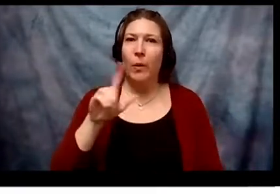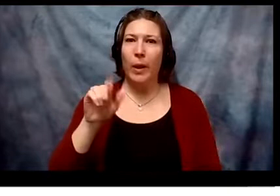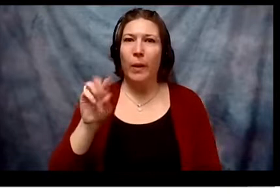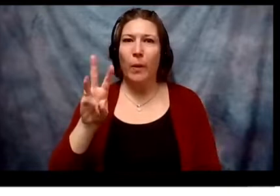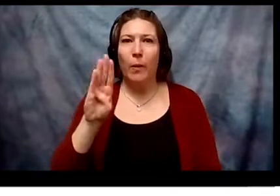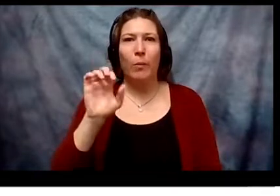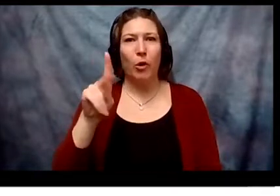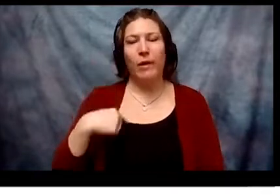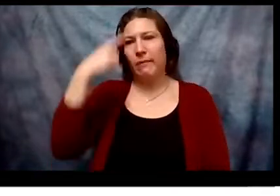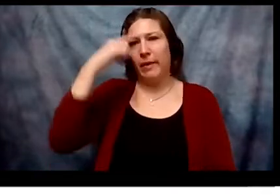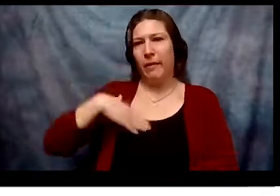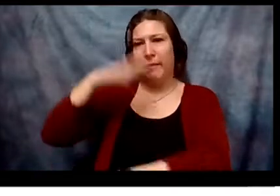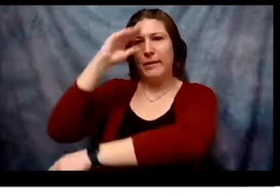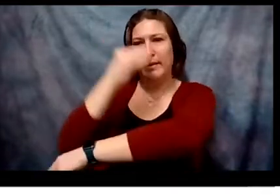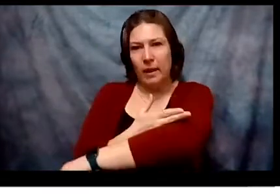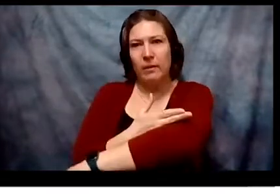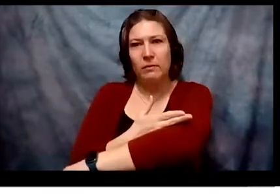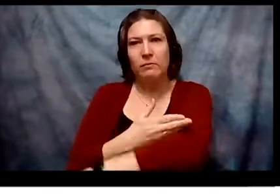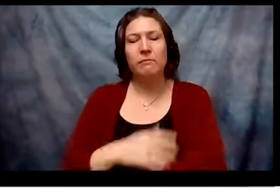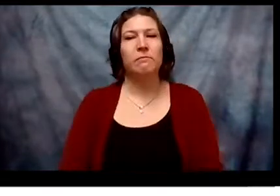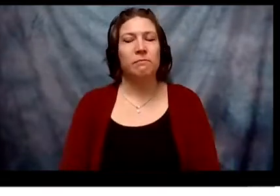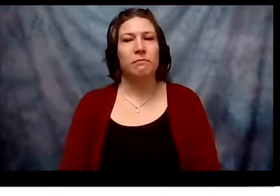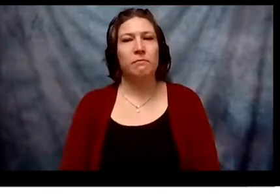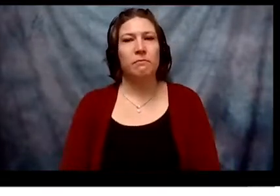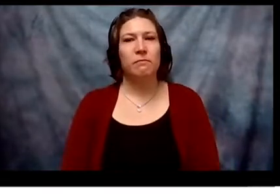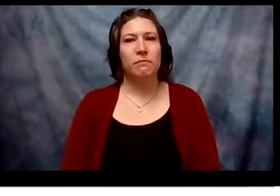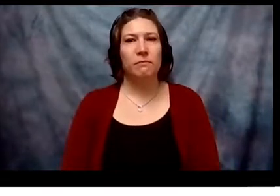It is exactly, sorry,